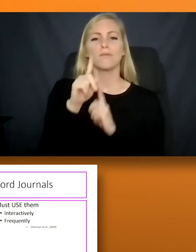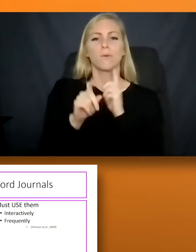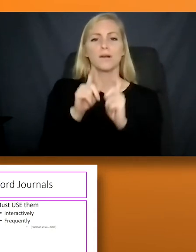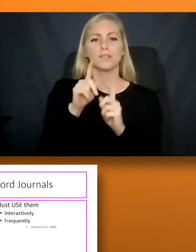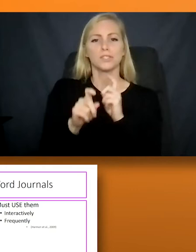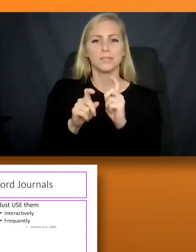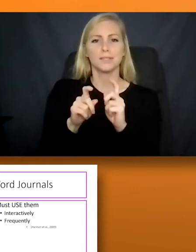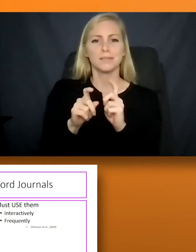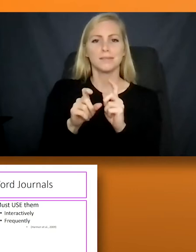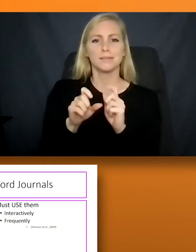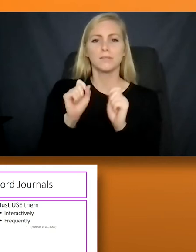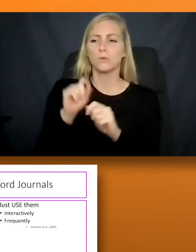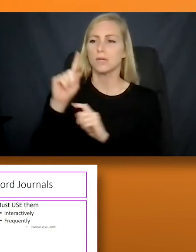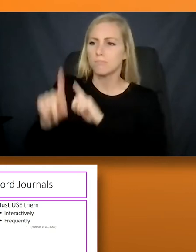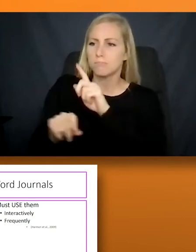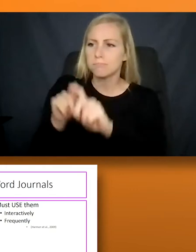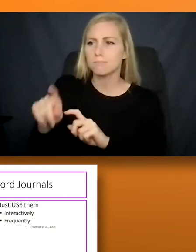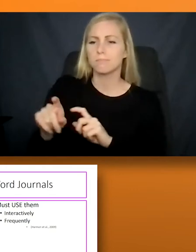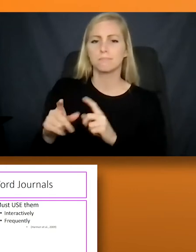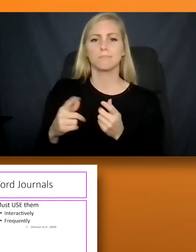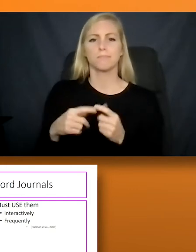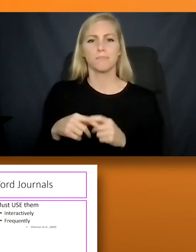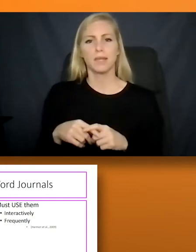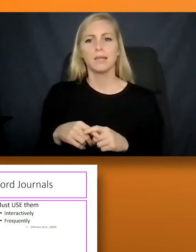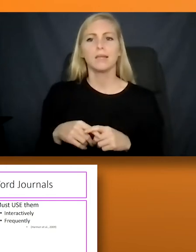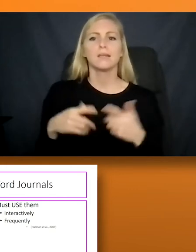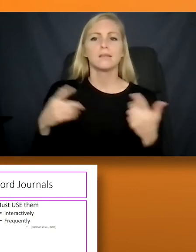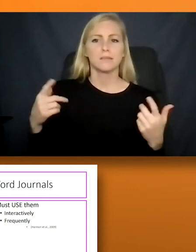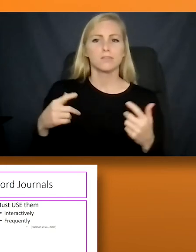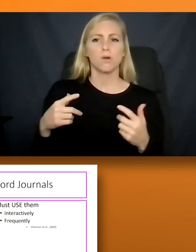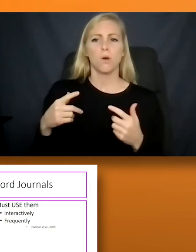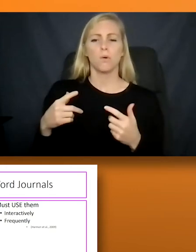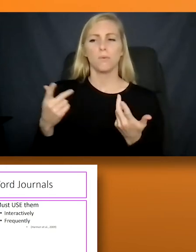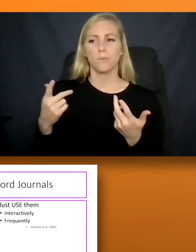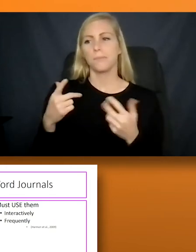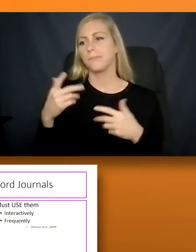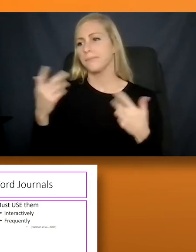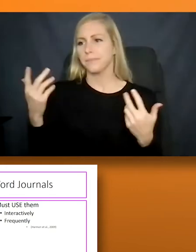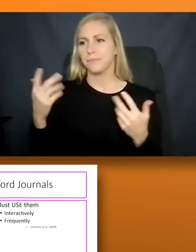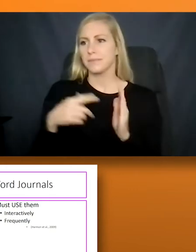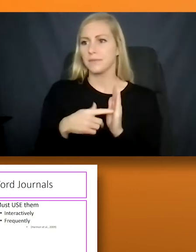So if I ask my students, OK, visualize a middle school Deaf ed classroom.